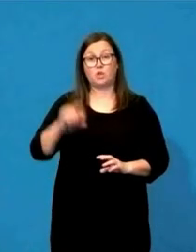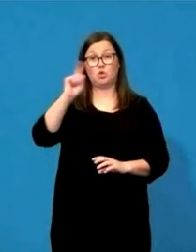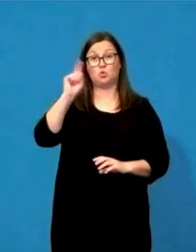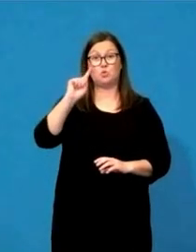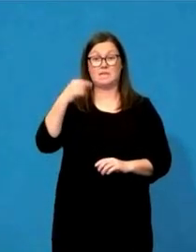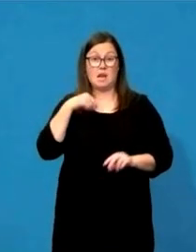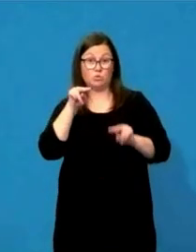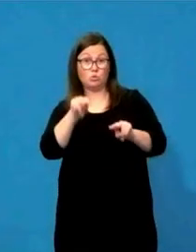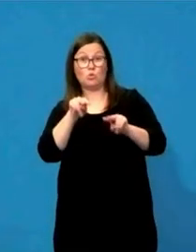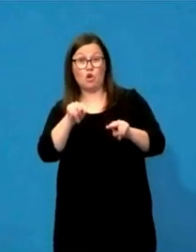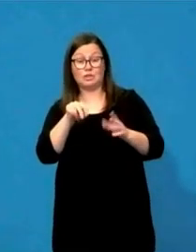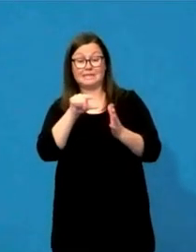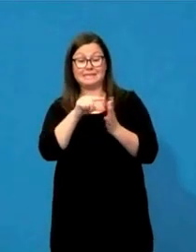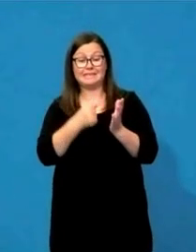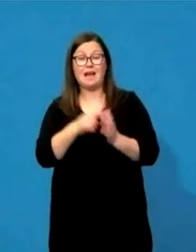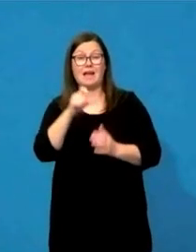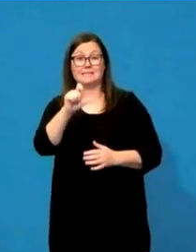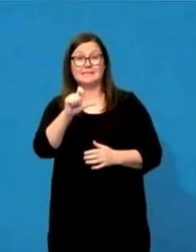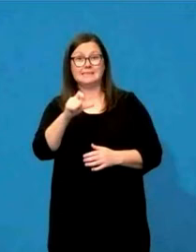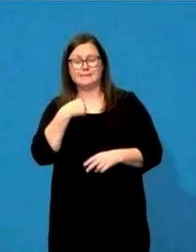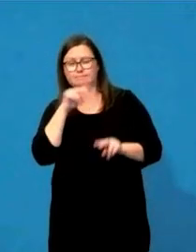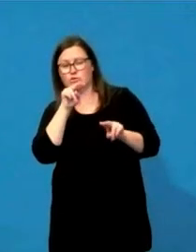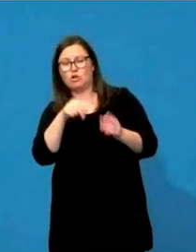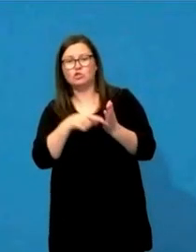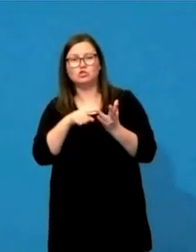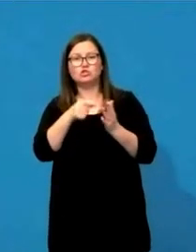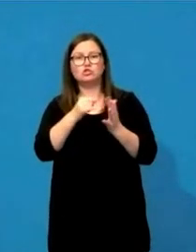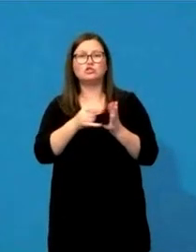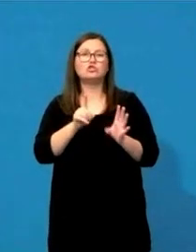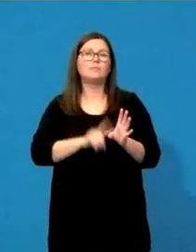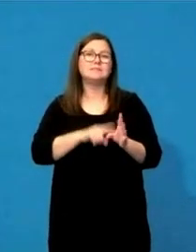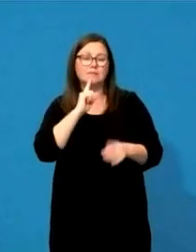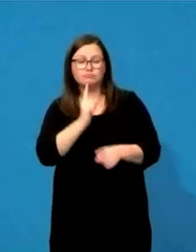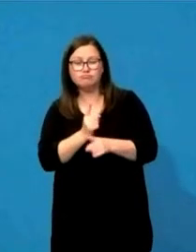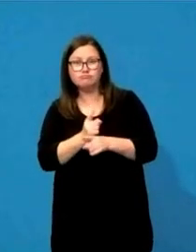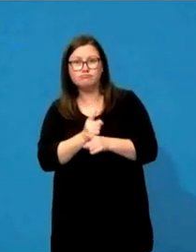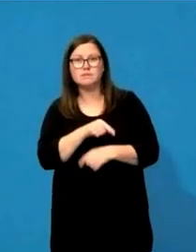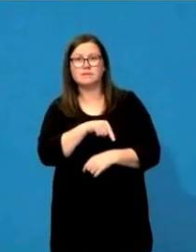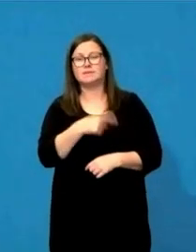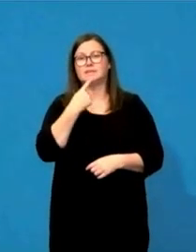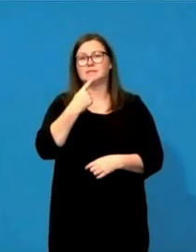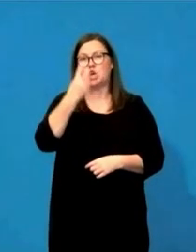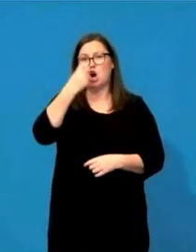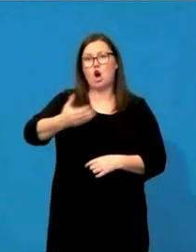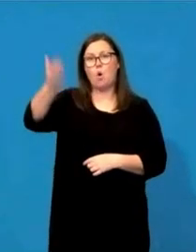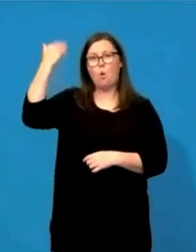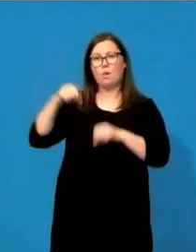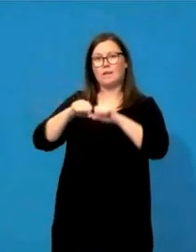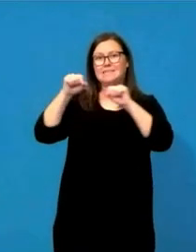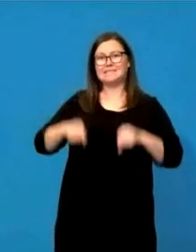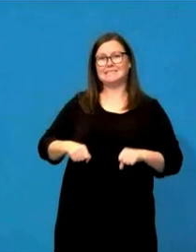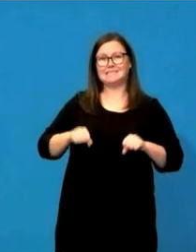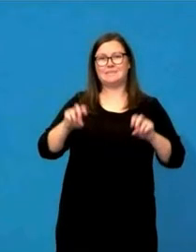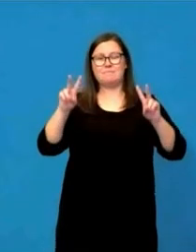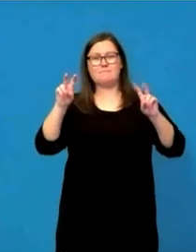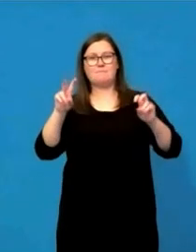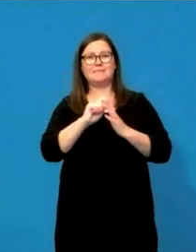talking, and the old Disability Commission was a better service for our people because